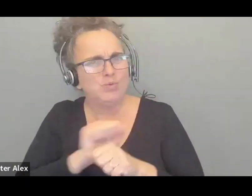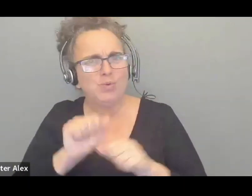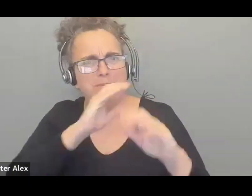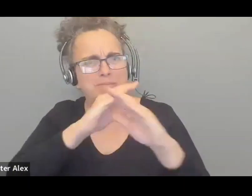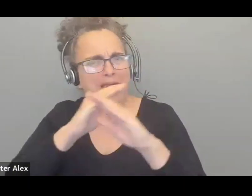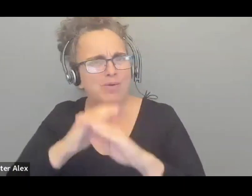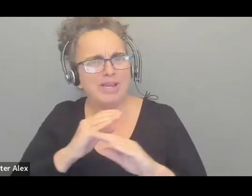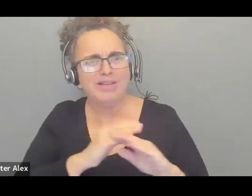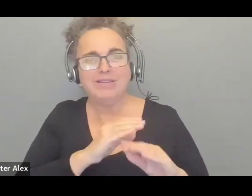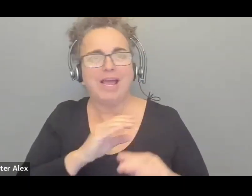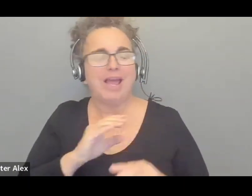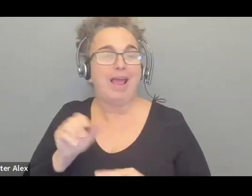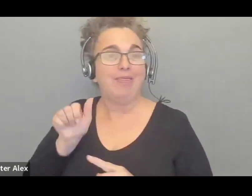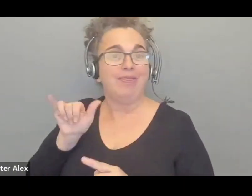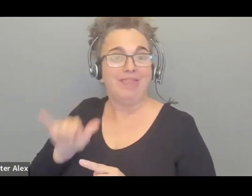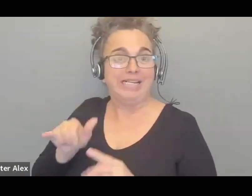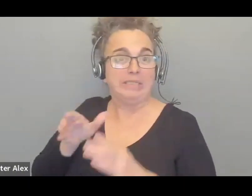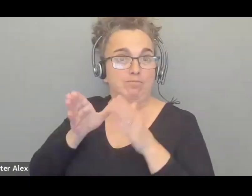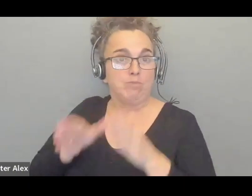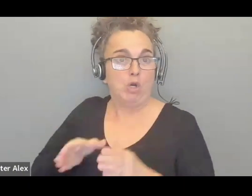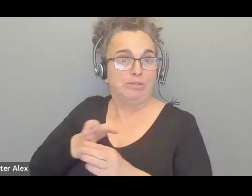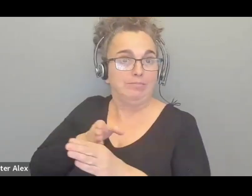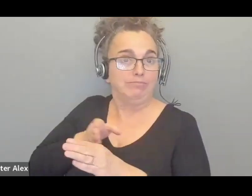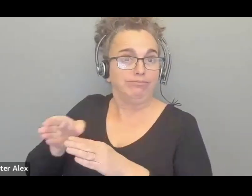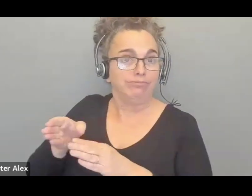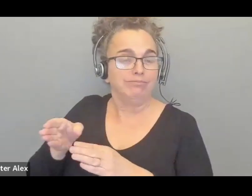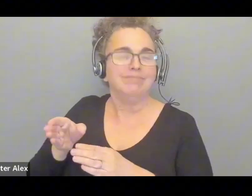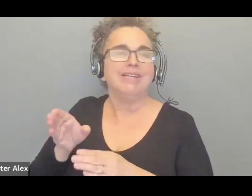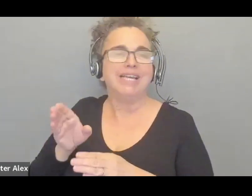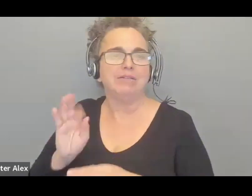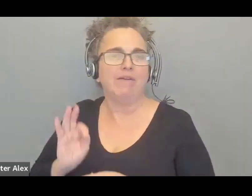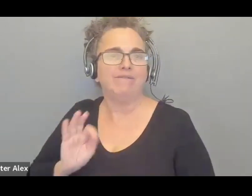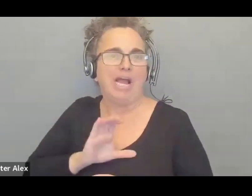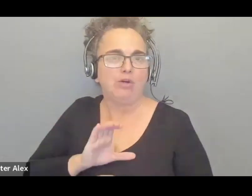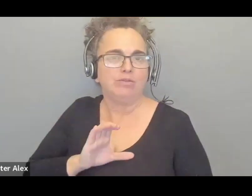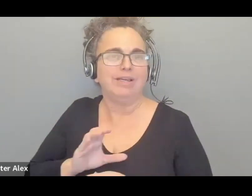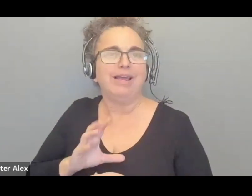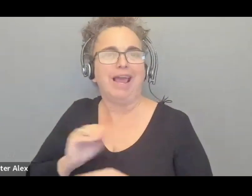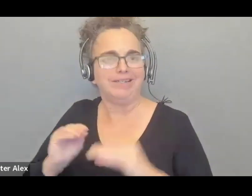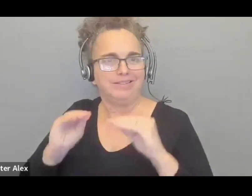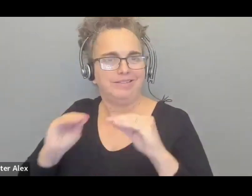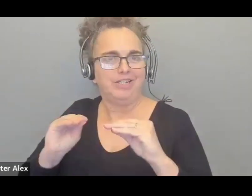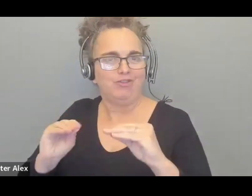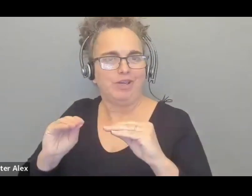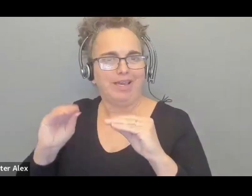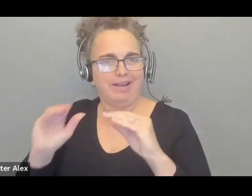teaching in higher ed. So that's certainly one that Rolando and I have experienced